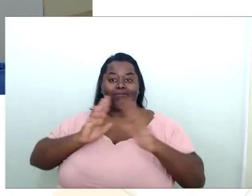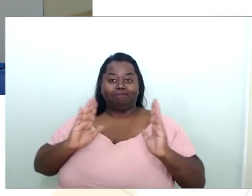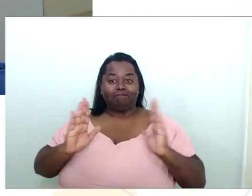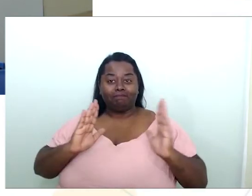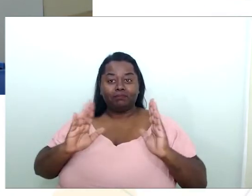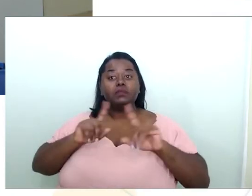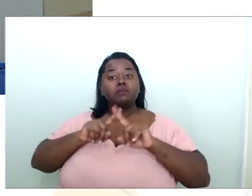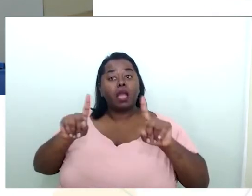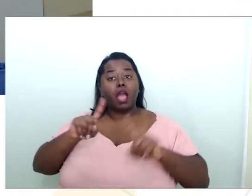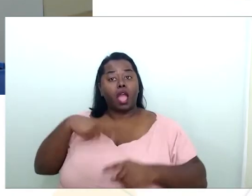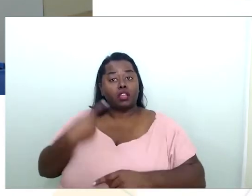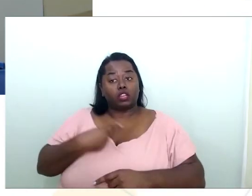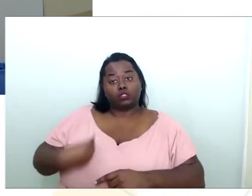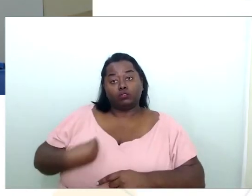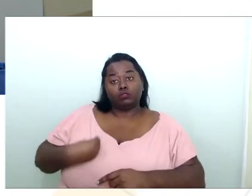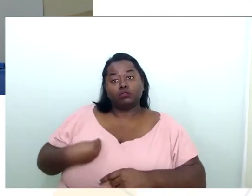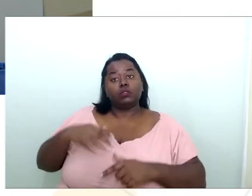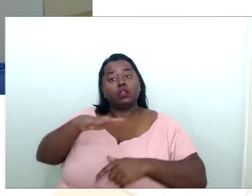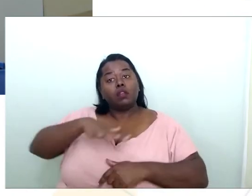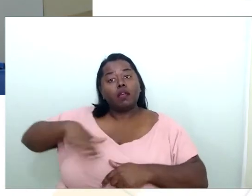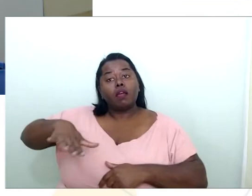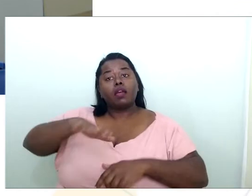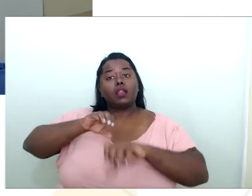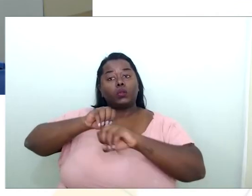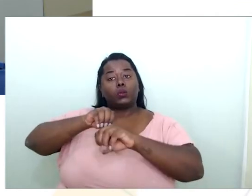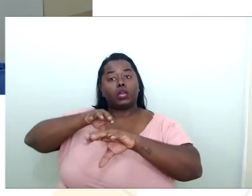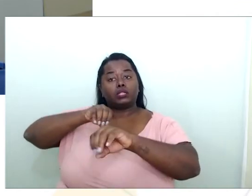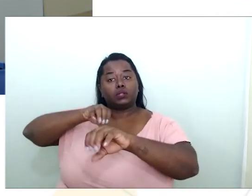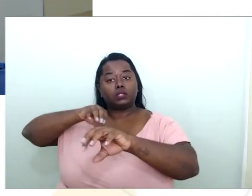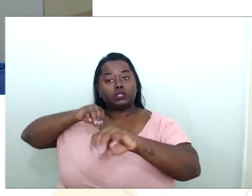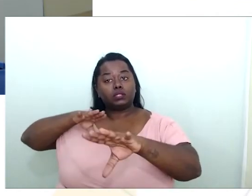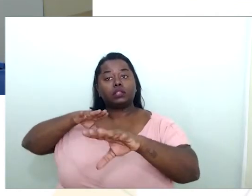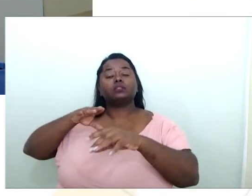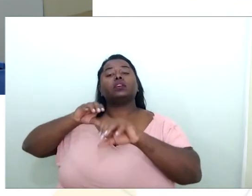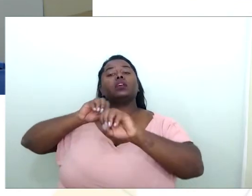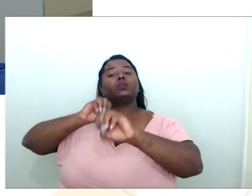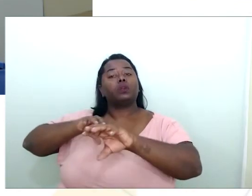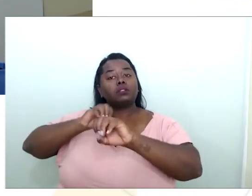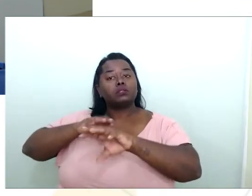education we are in the business of online education right and it's not a